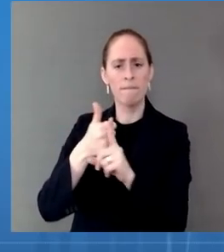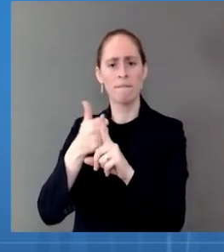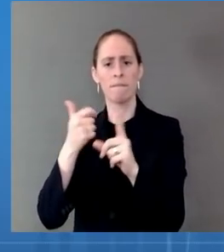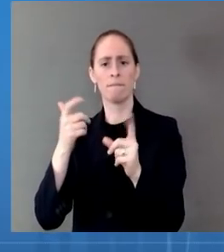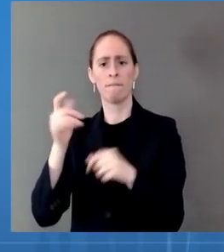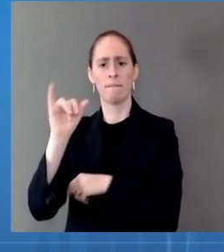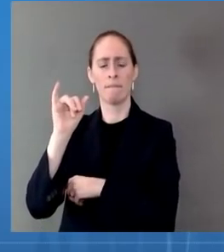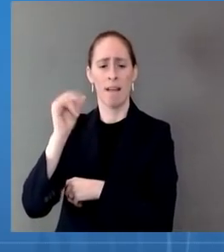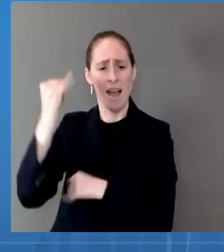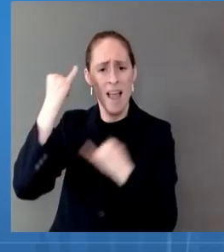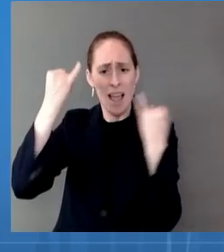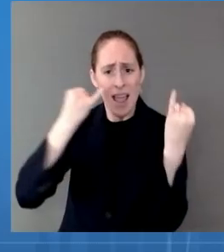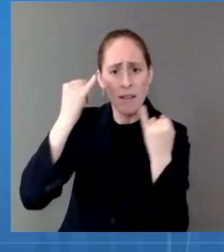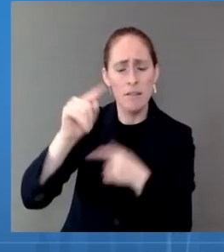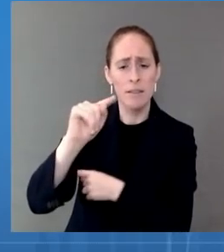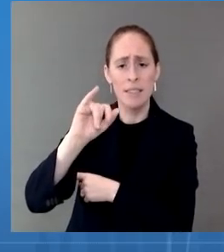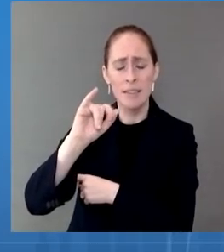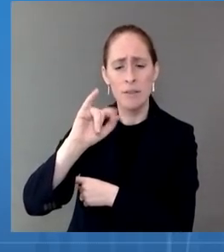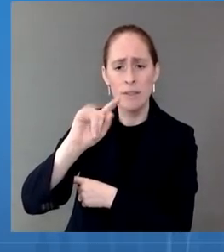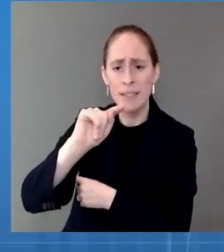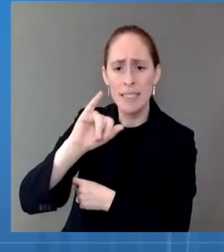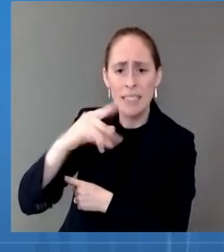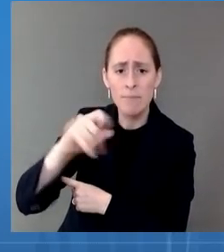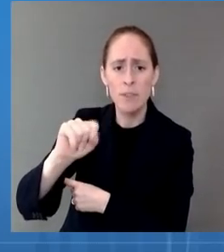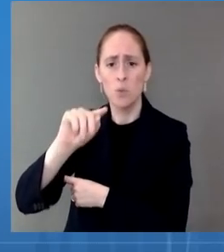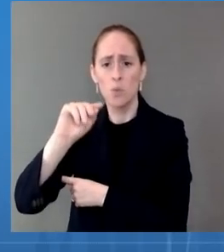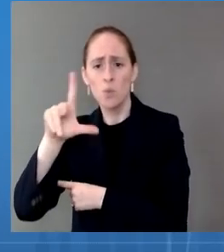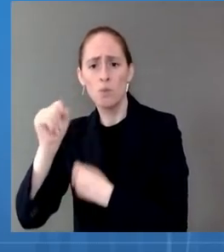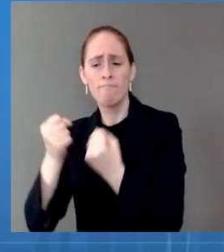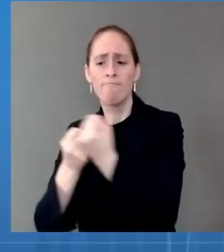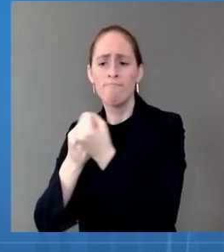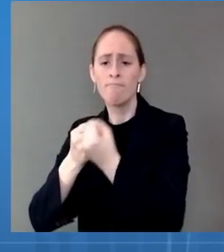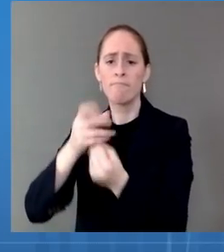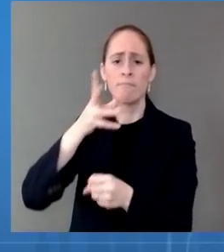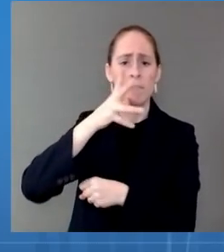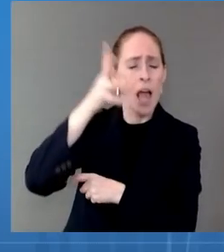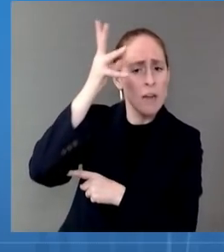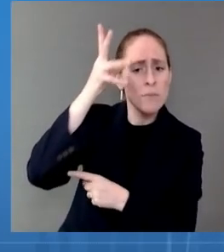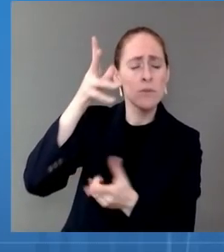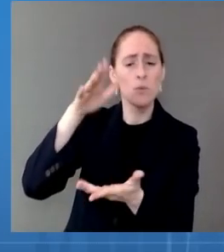community organizations and government alike. It's a blueprint for building on the investments